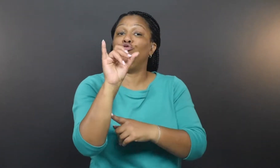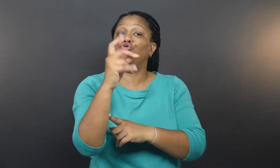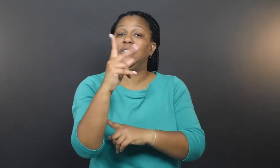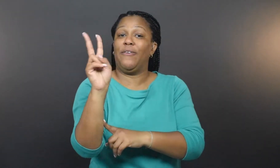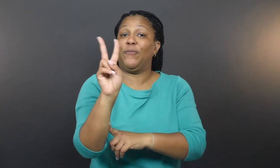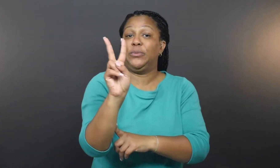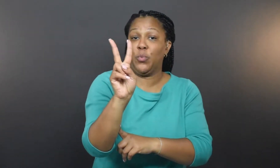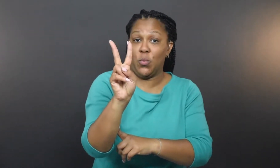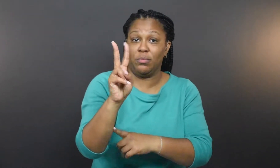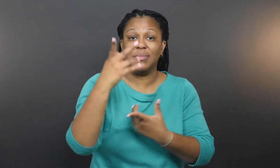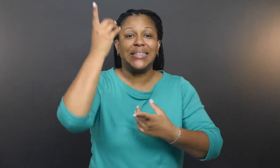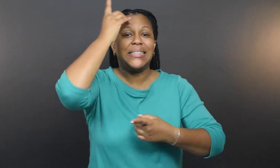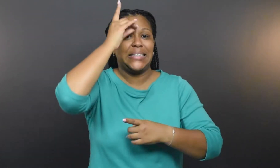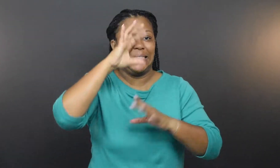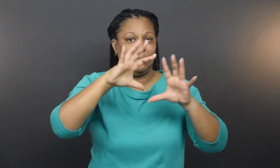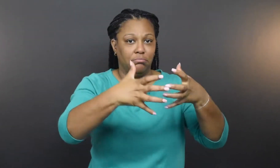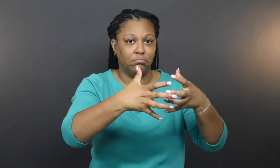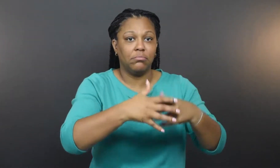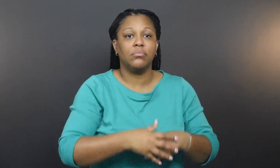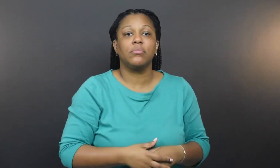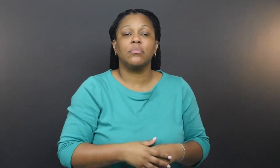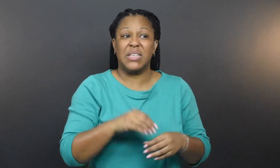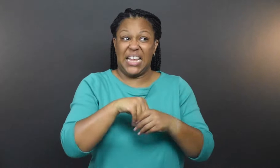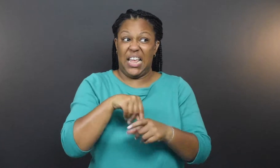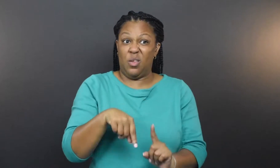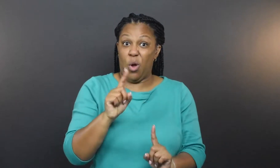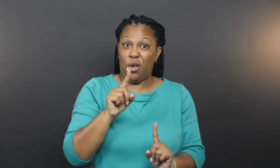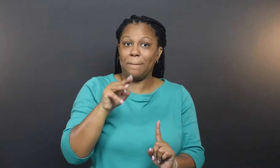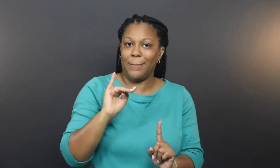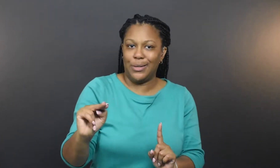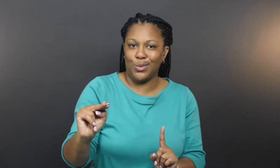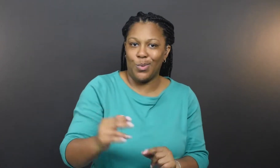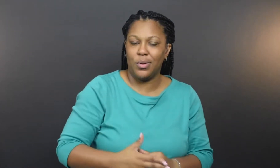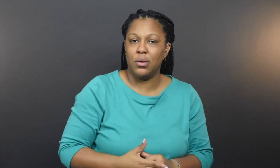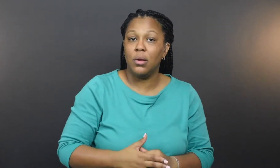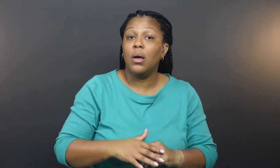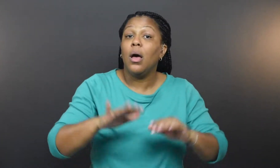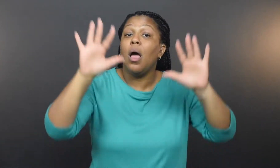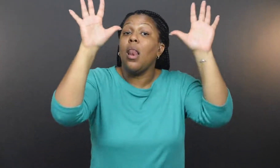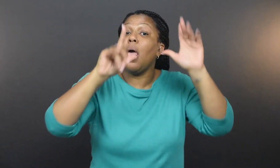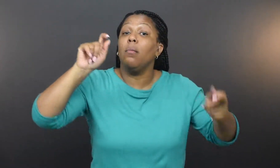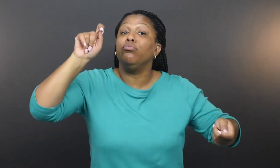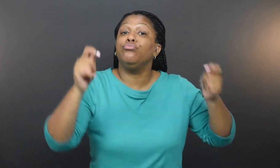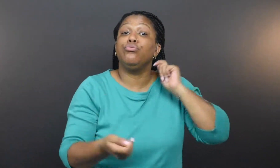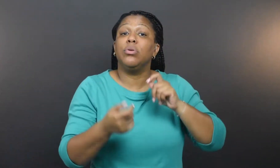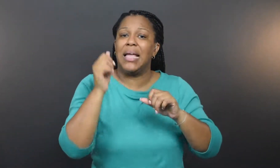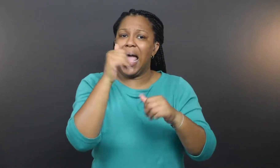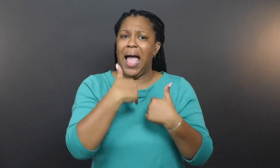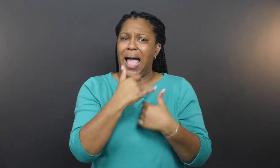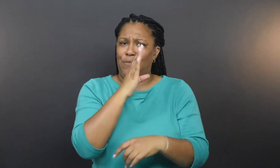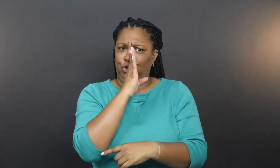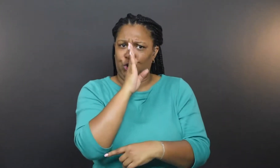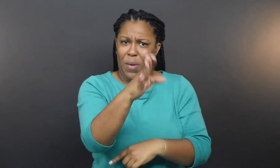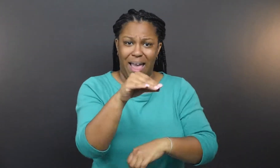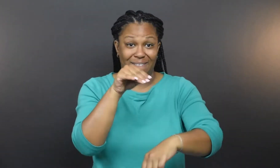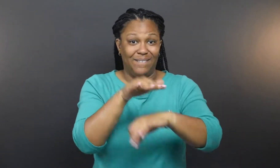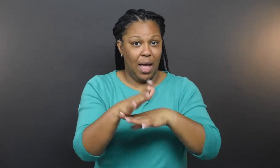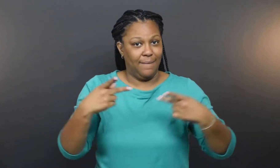vectorborne diseases in Minnesota. Climate can have a direct effect on physical conditions